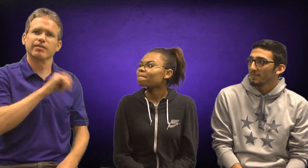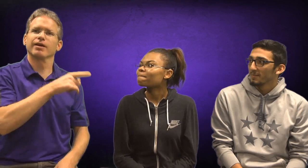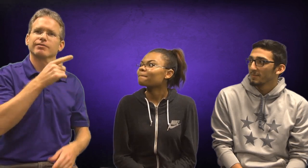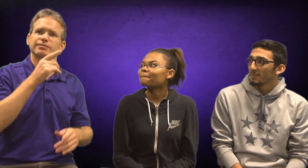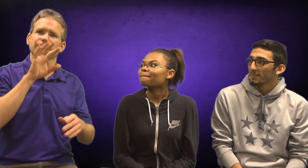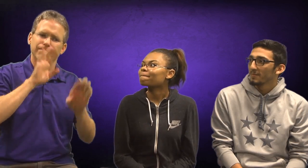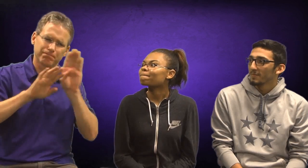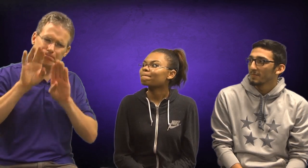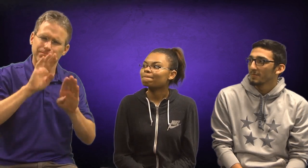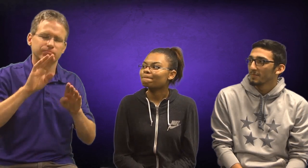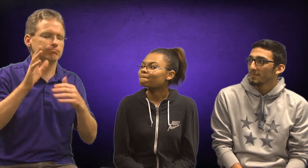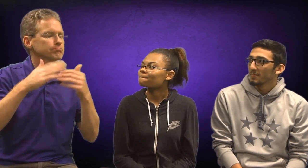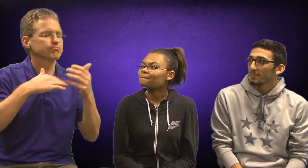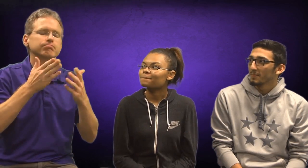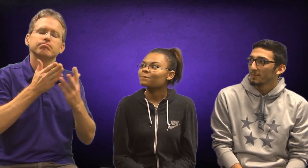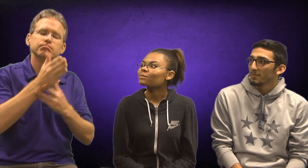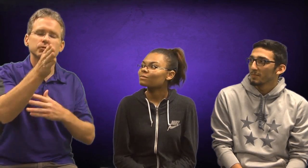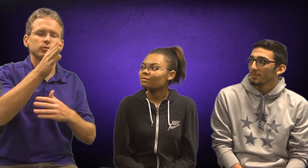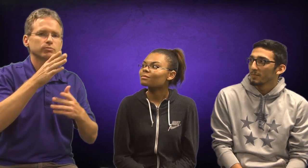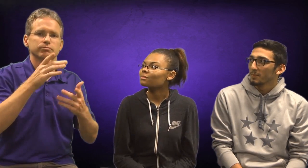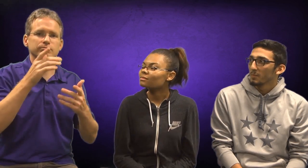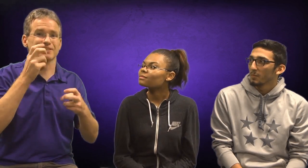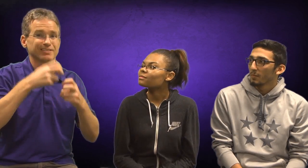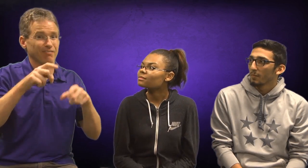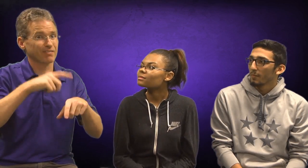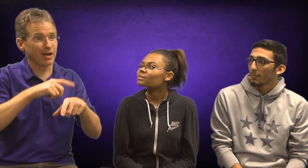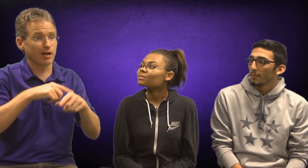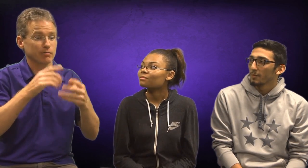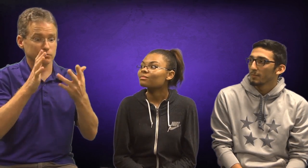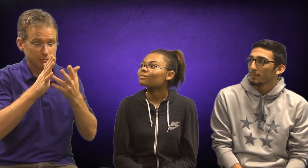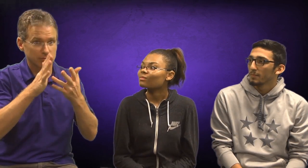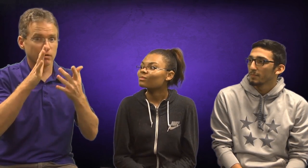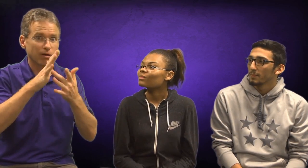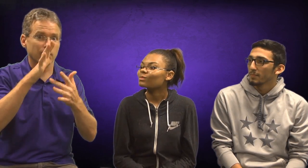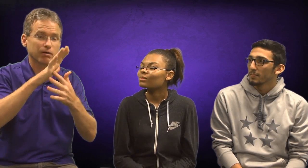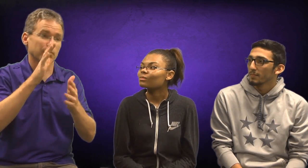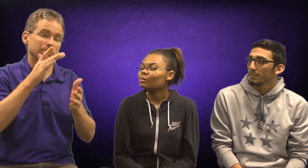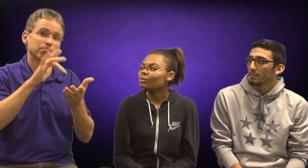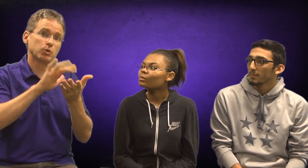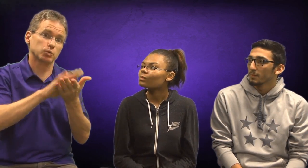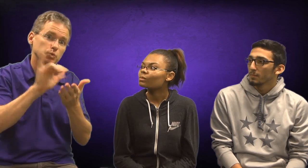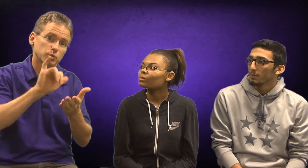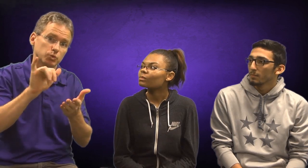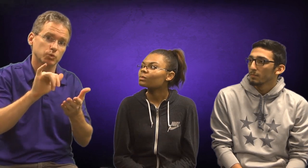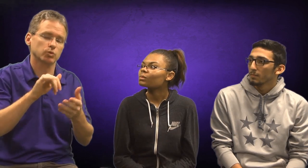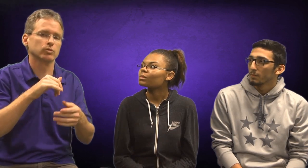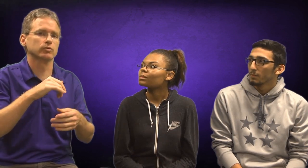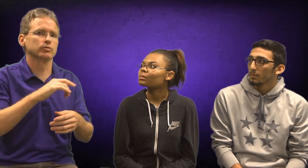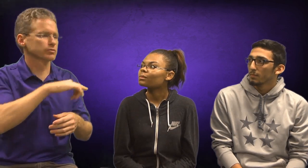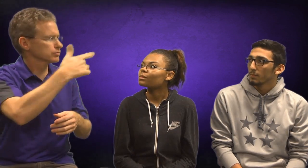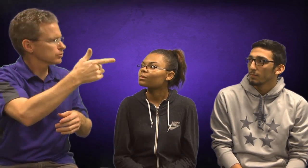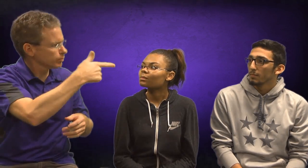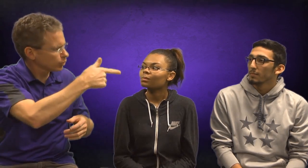yes, I agree, you can become successful after you go through tough times. Even though you're in middle school and high school.